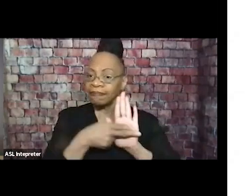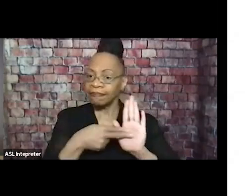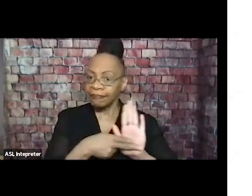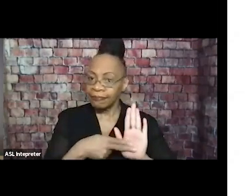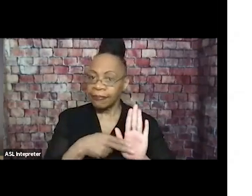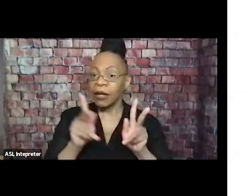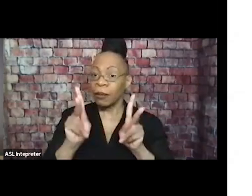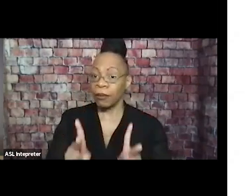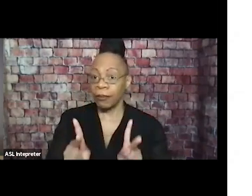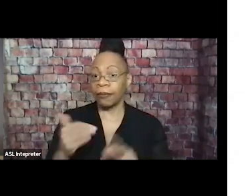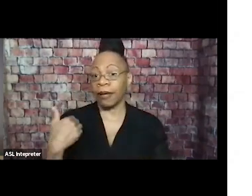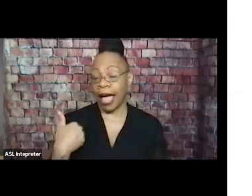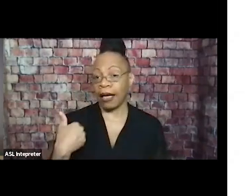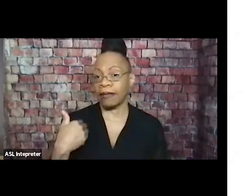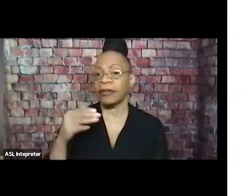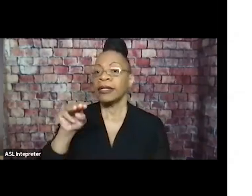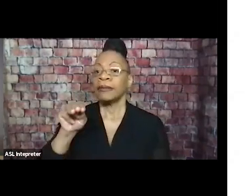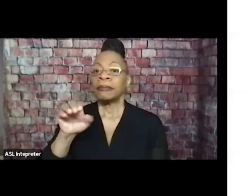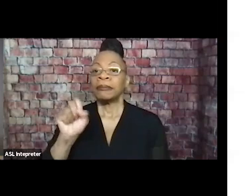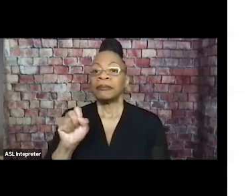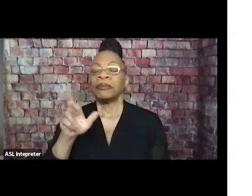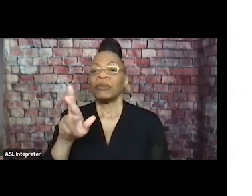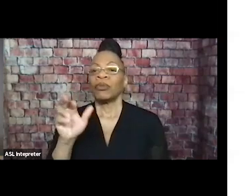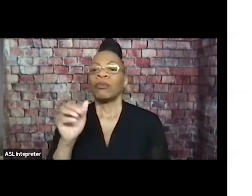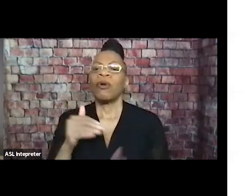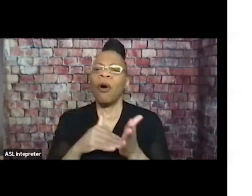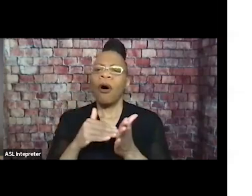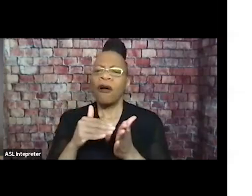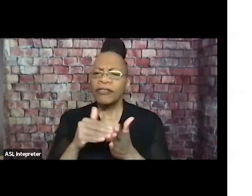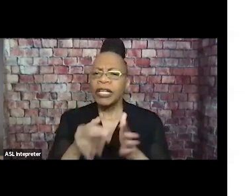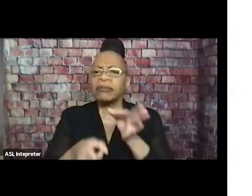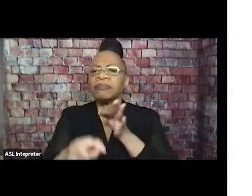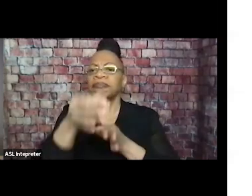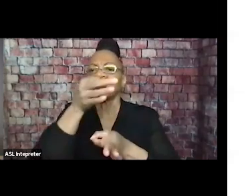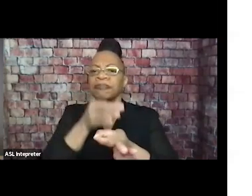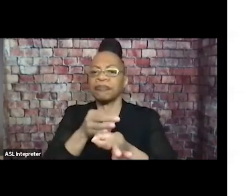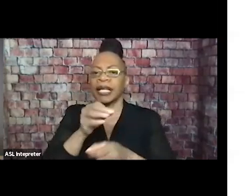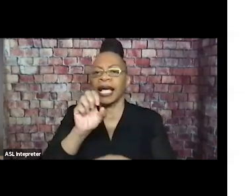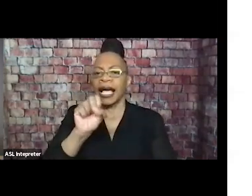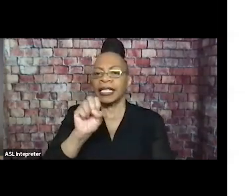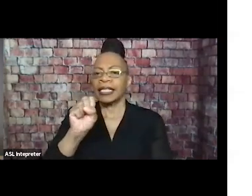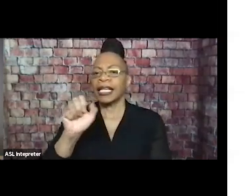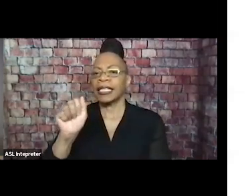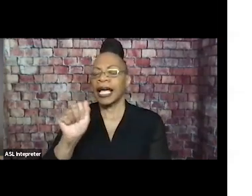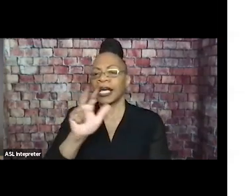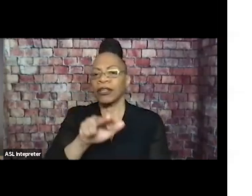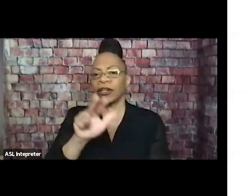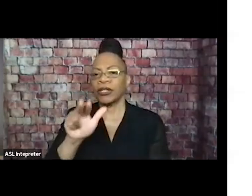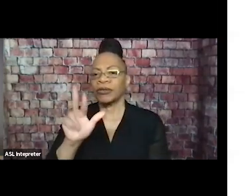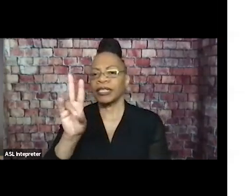So this medical summary report, it'll oftentimes take the place of the SSA-3373 or the Adult Function Report.